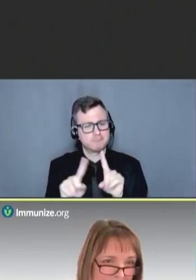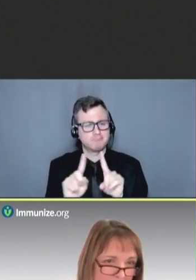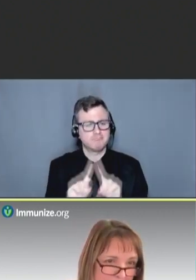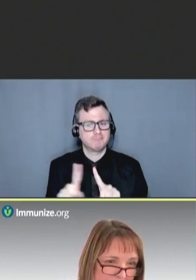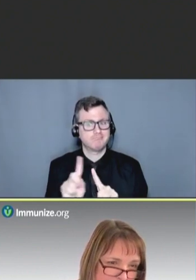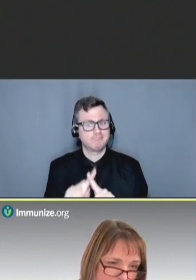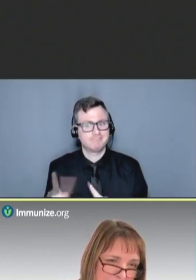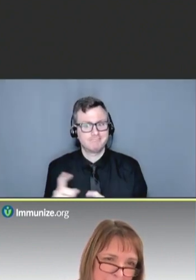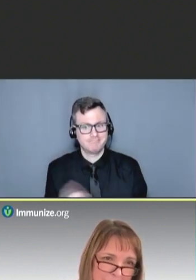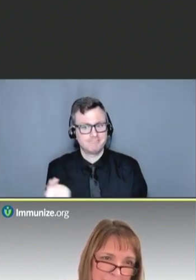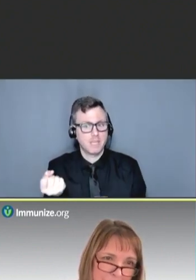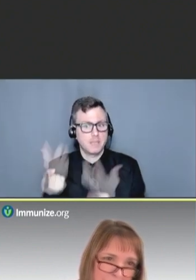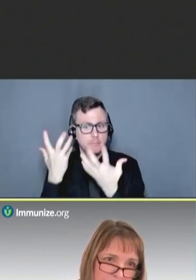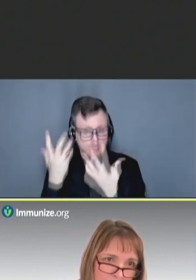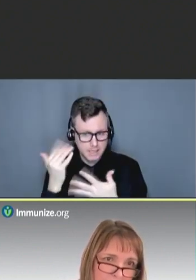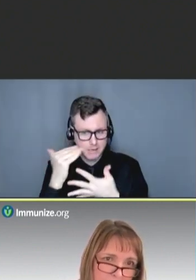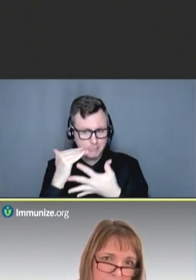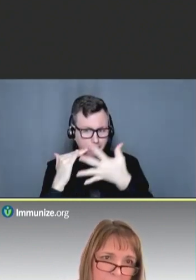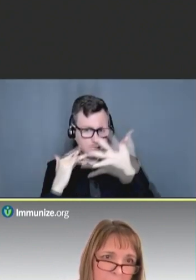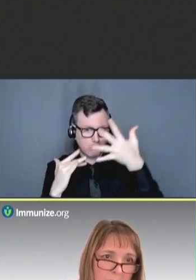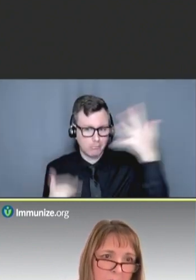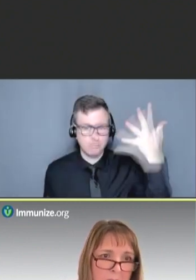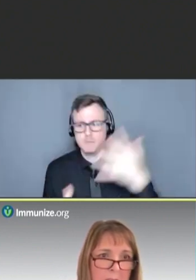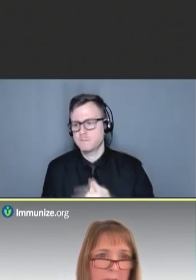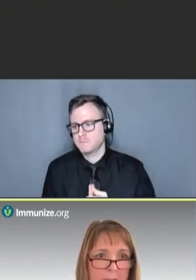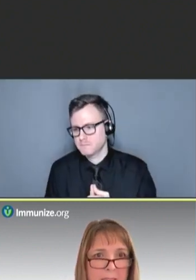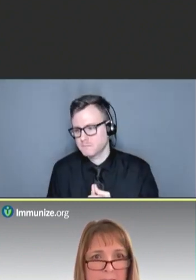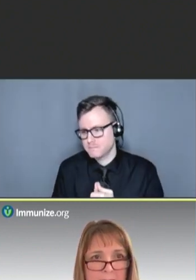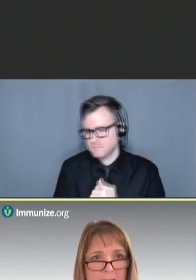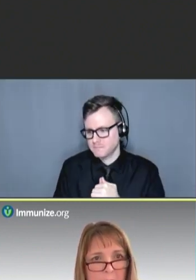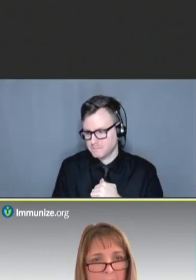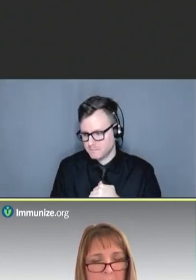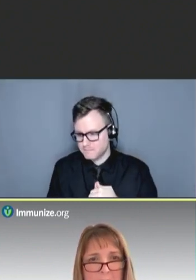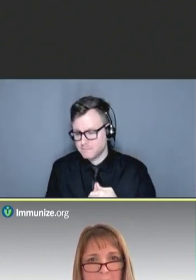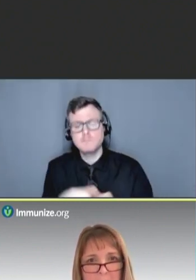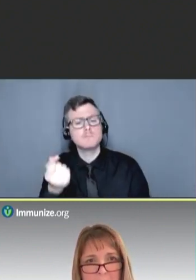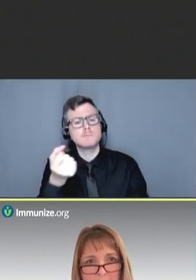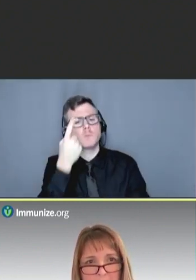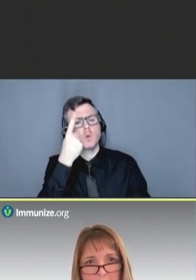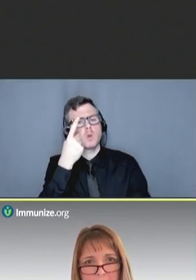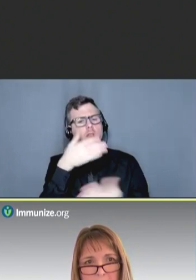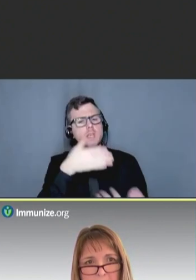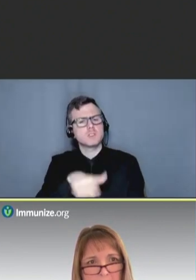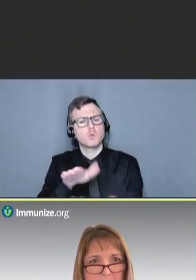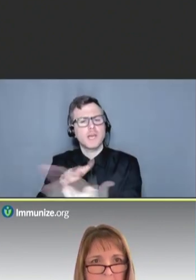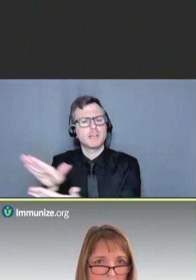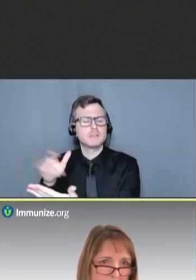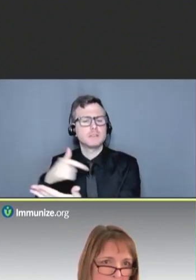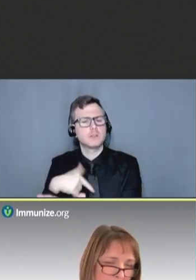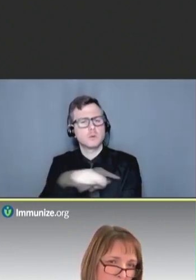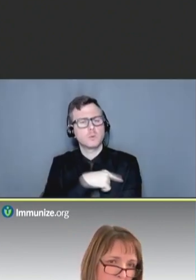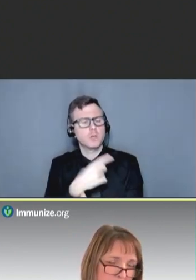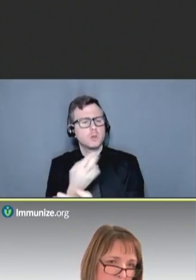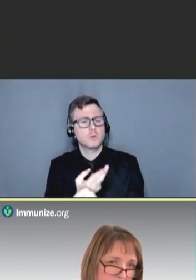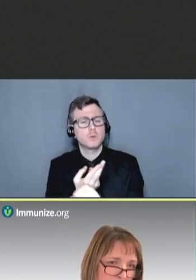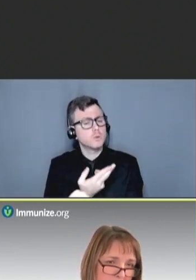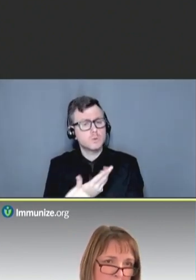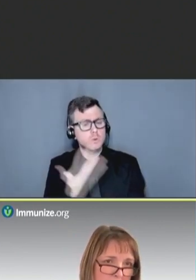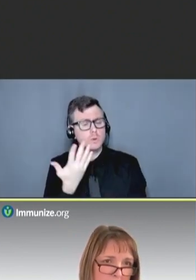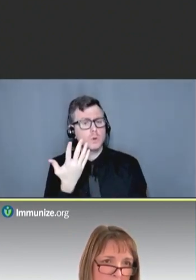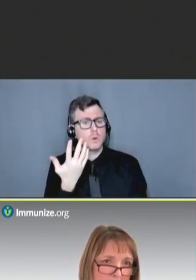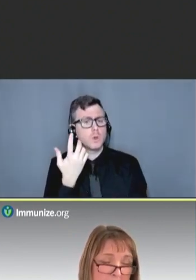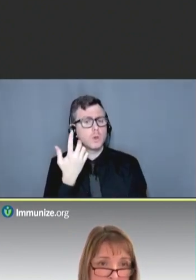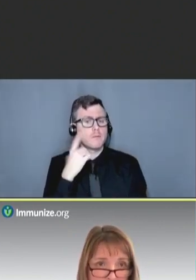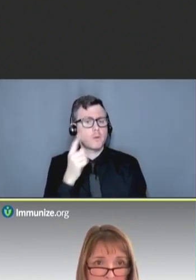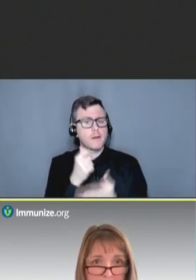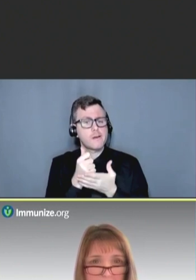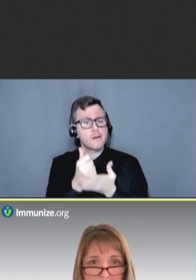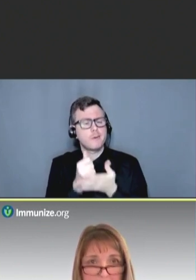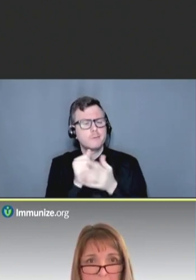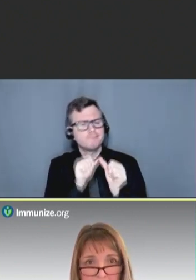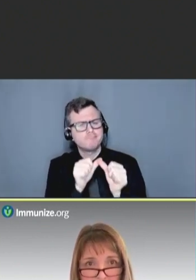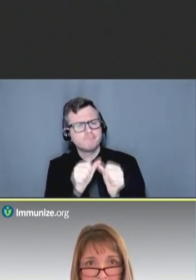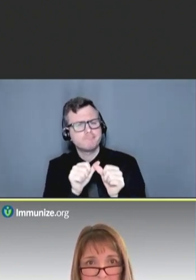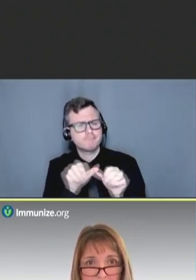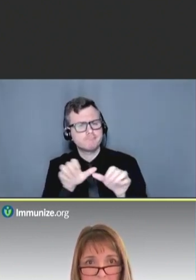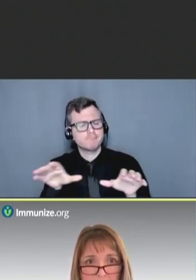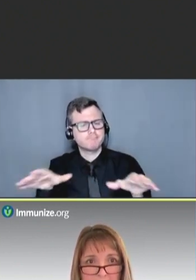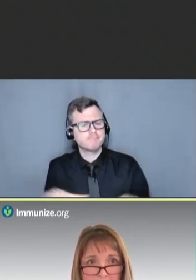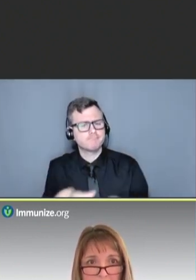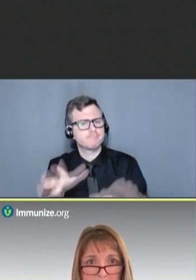And the strategies that The Summit uses are to help continue engagement and promote engagement